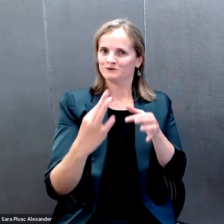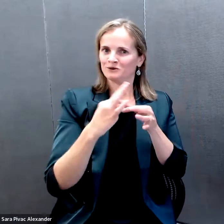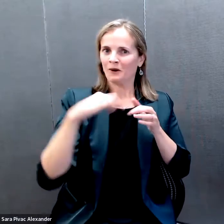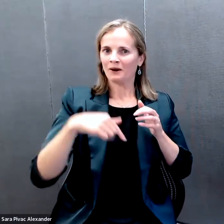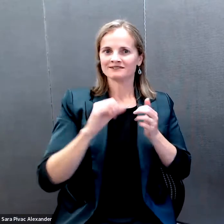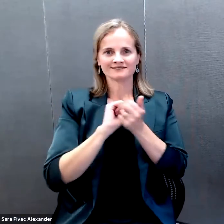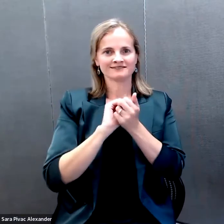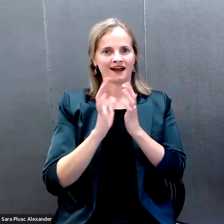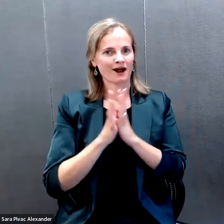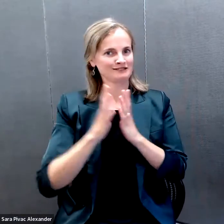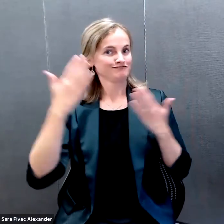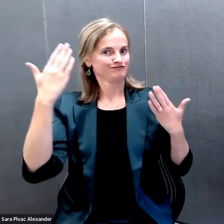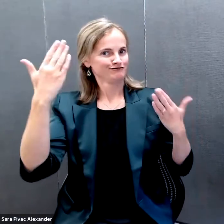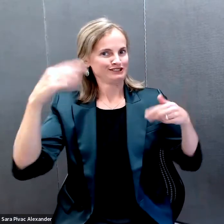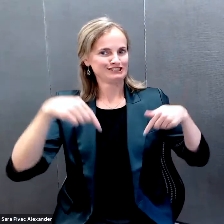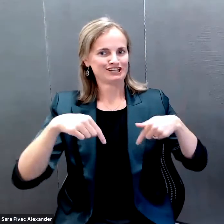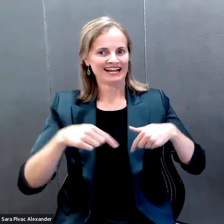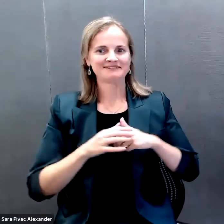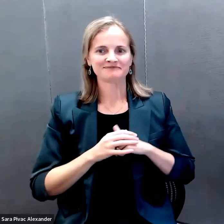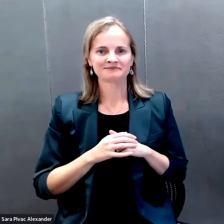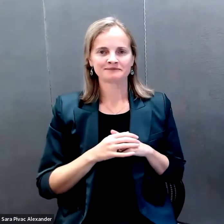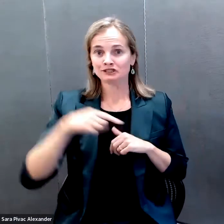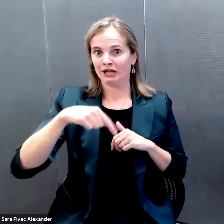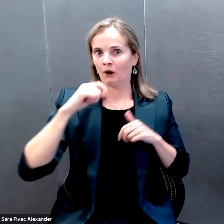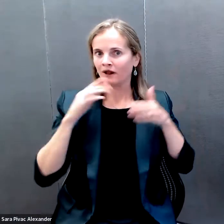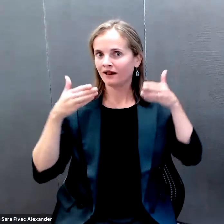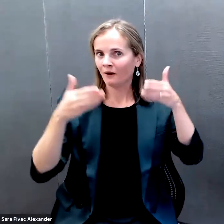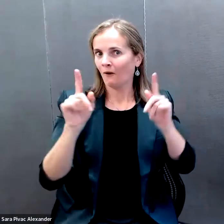Welcome thank you very much for joining this New Zealand Sign Language webinar today